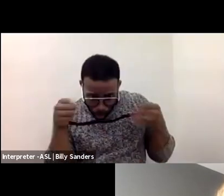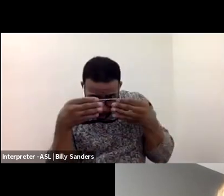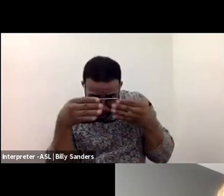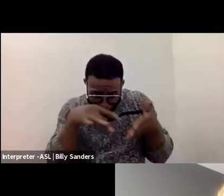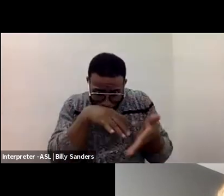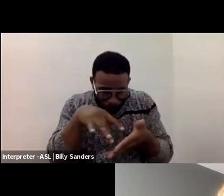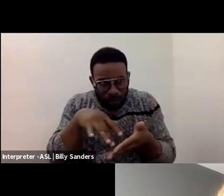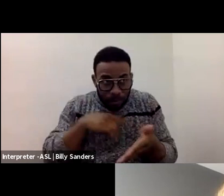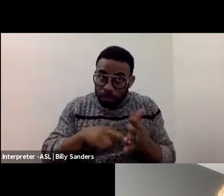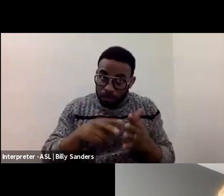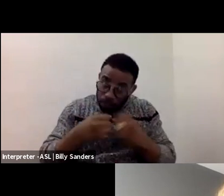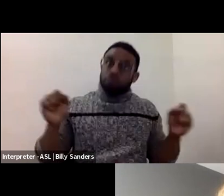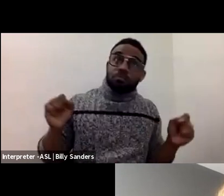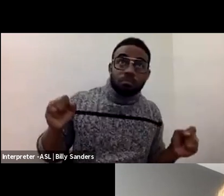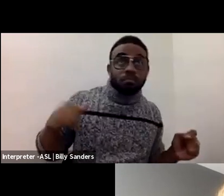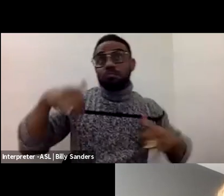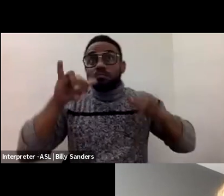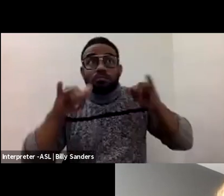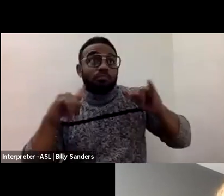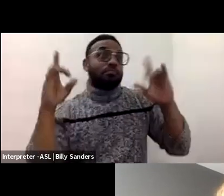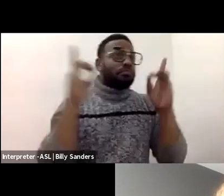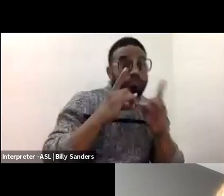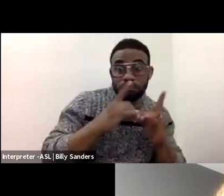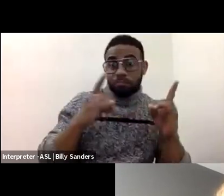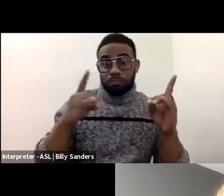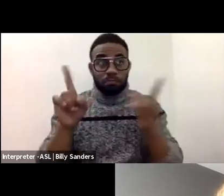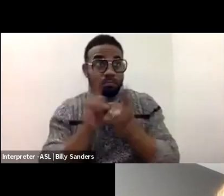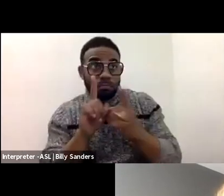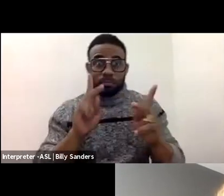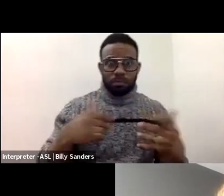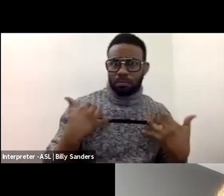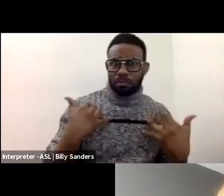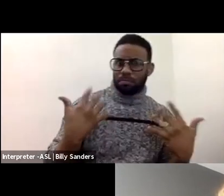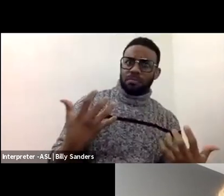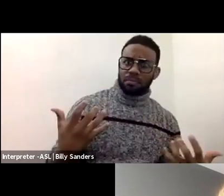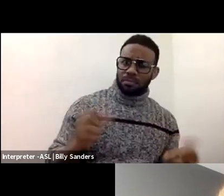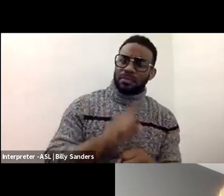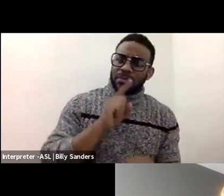I intend to go and have drinks and go dating and meet people and I want to make sure that